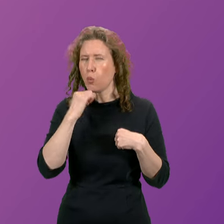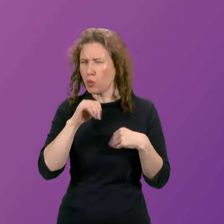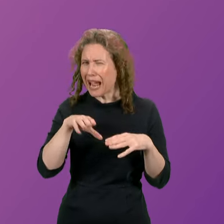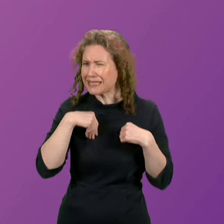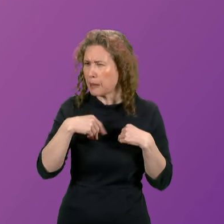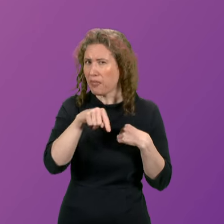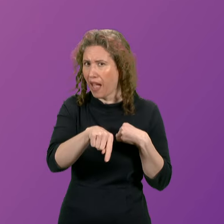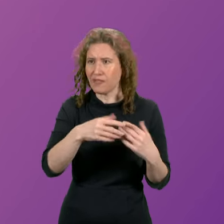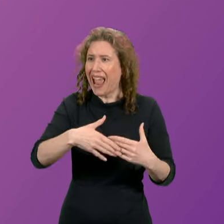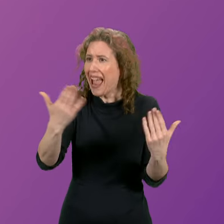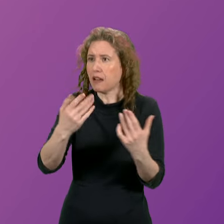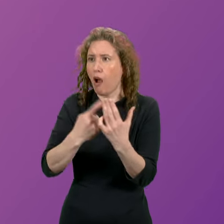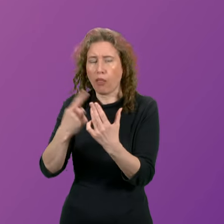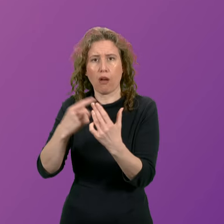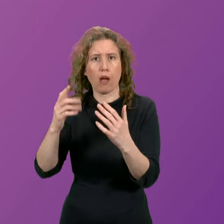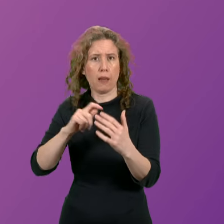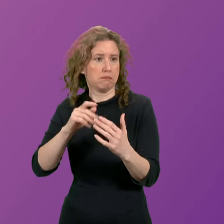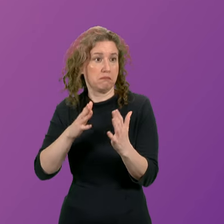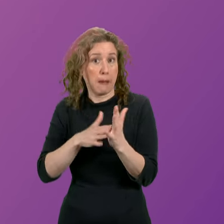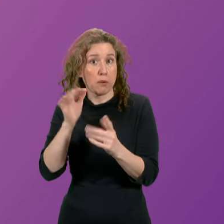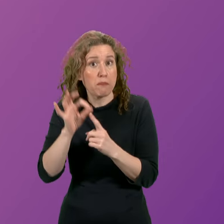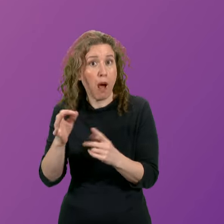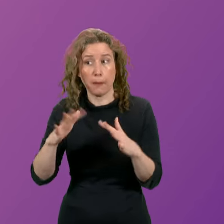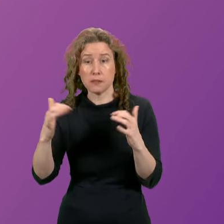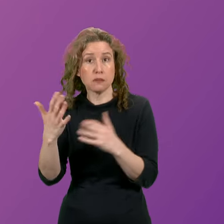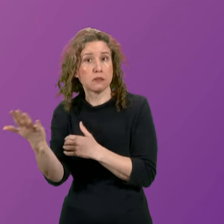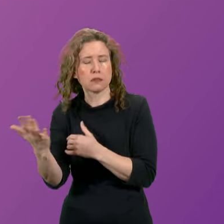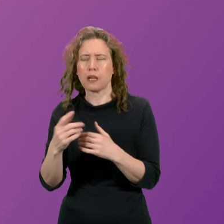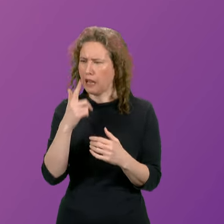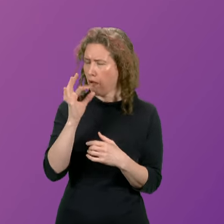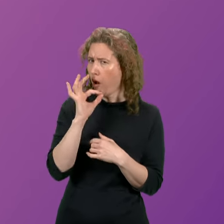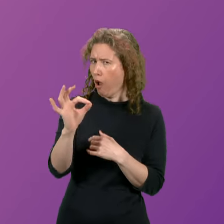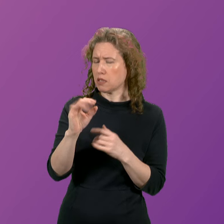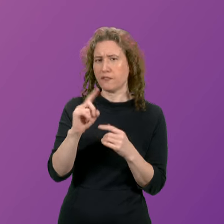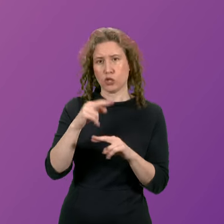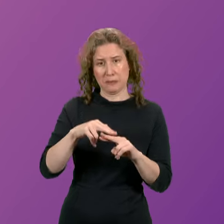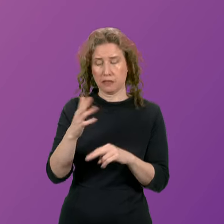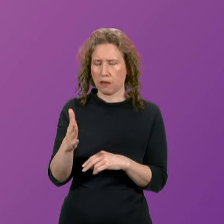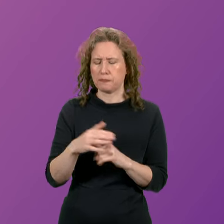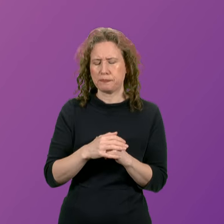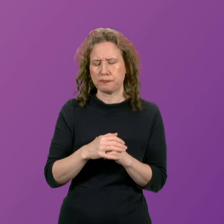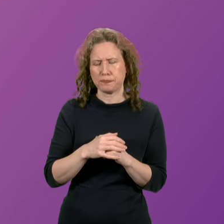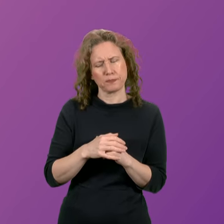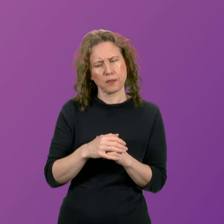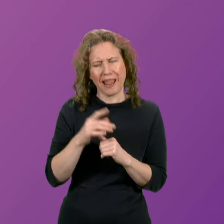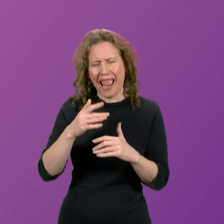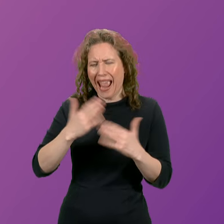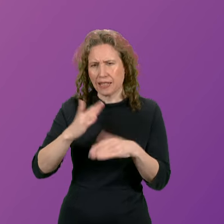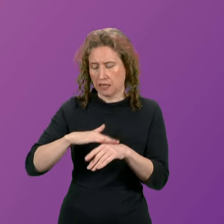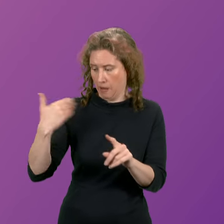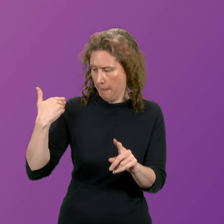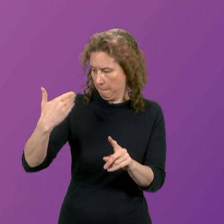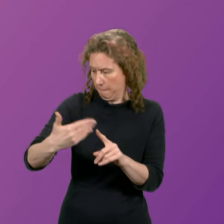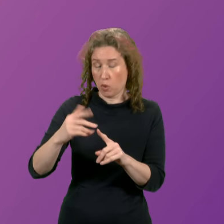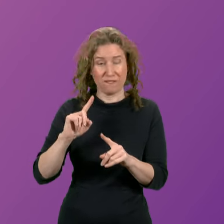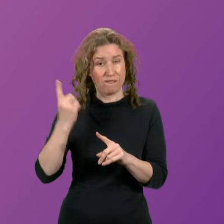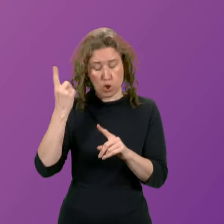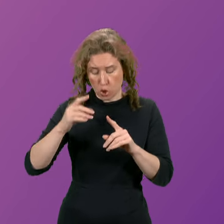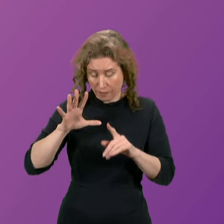any member of Parliament? At any stage, since the scandal first came to light,